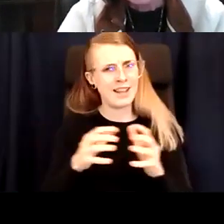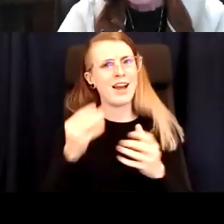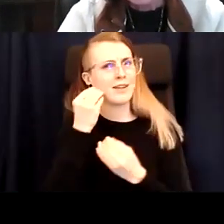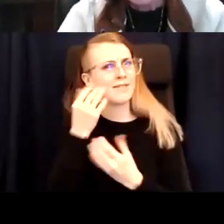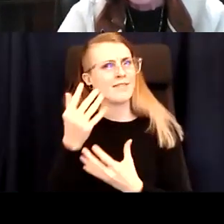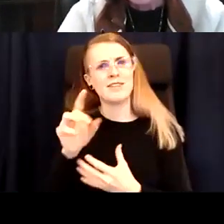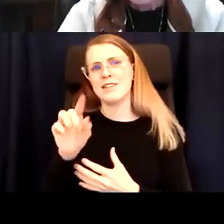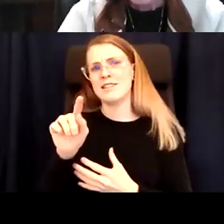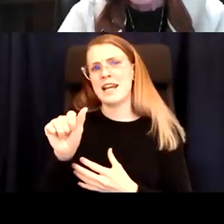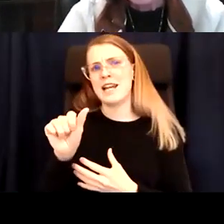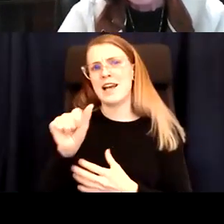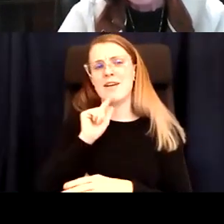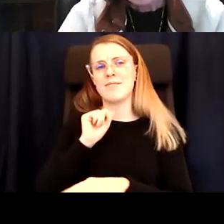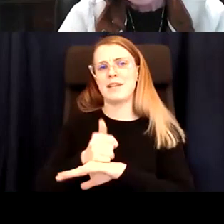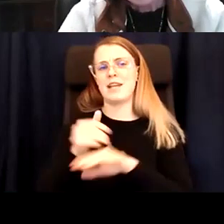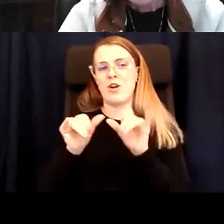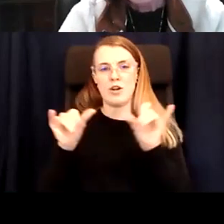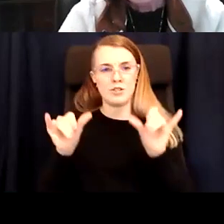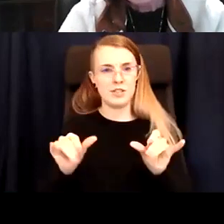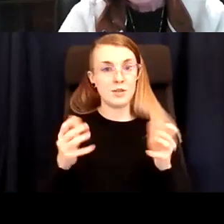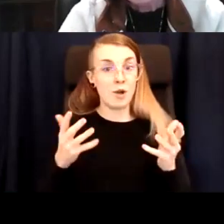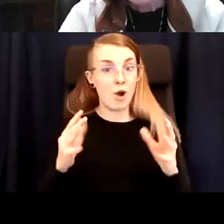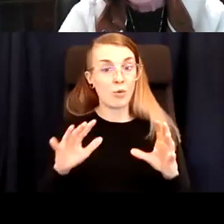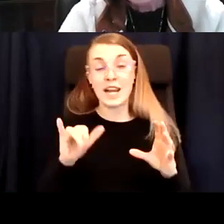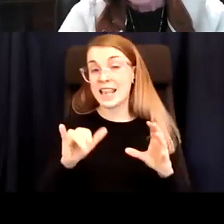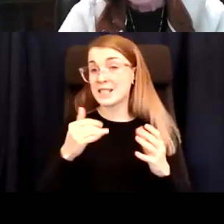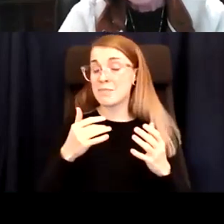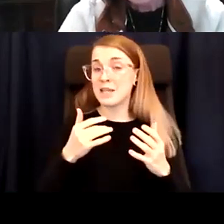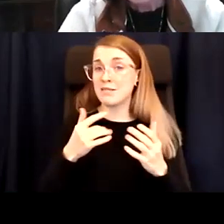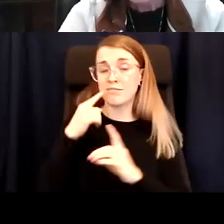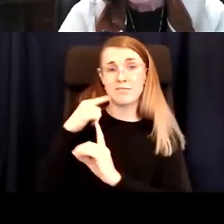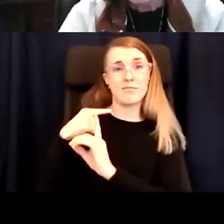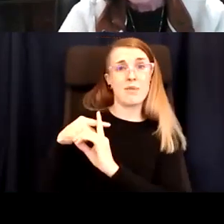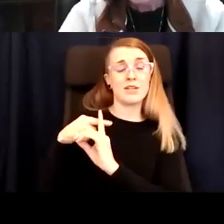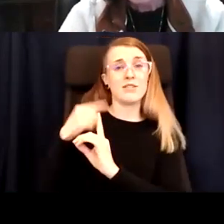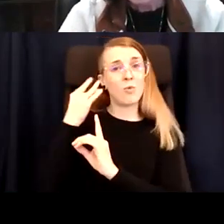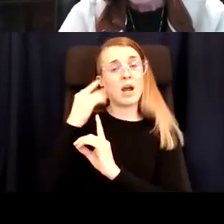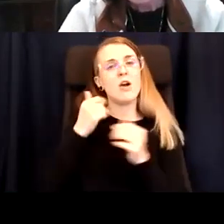And so that's been a big positive for us is we've tried to change the way we look at some